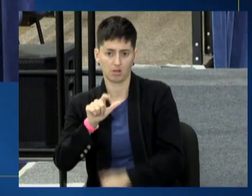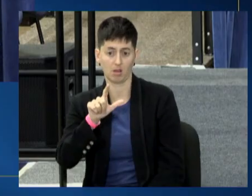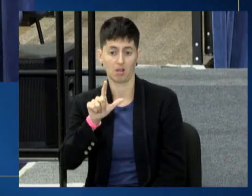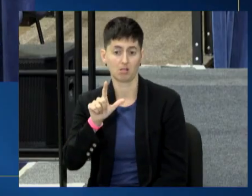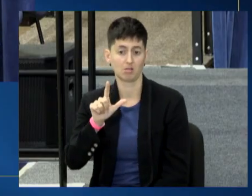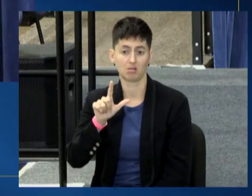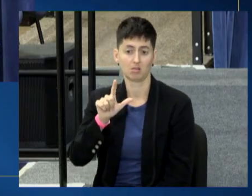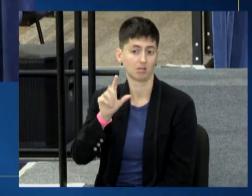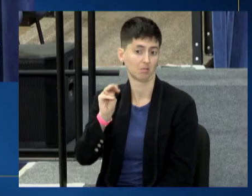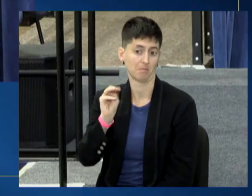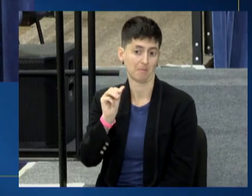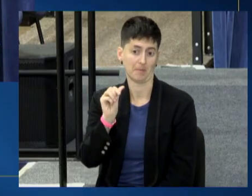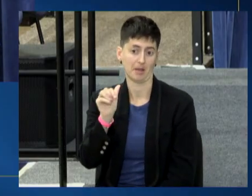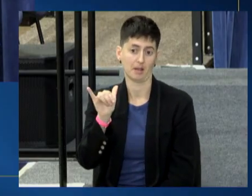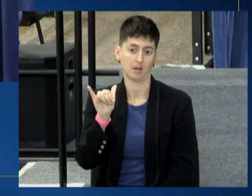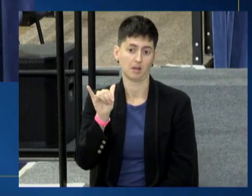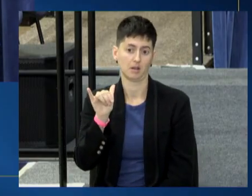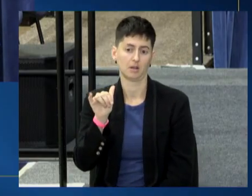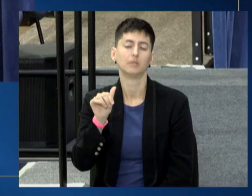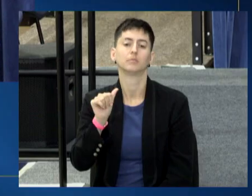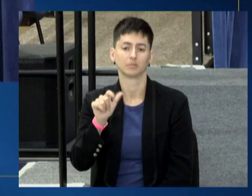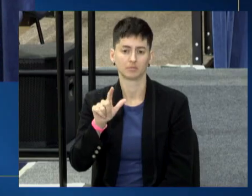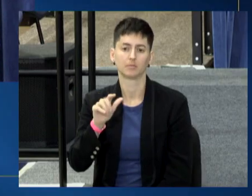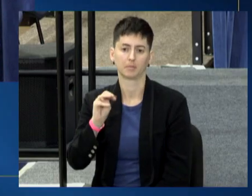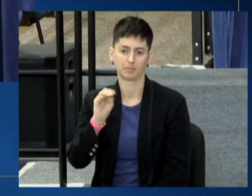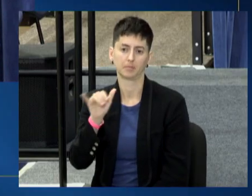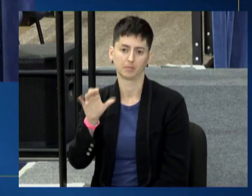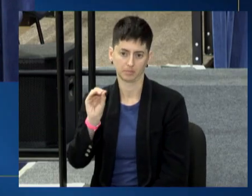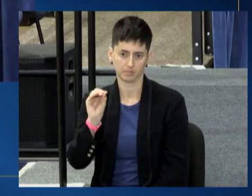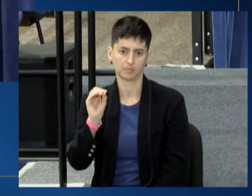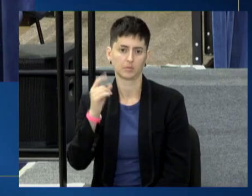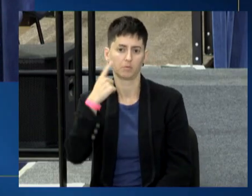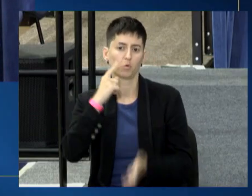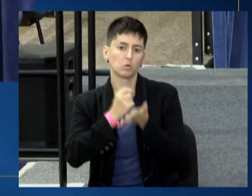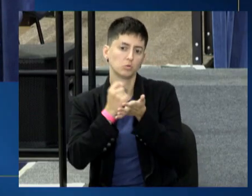over 200 patients undergoing treatment for lymphoma and for breast cancer.